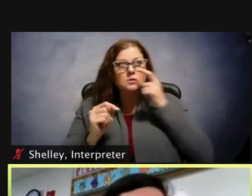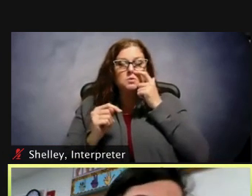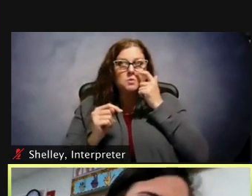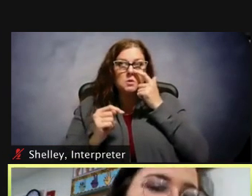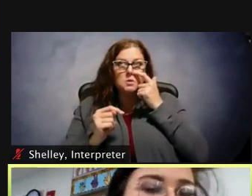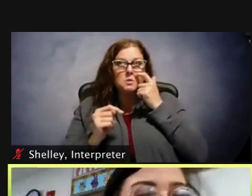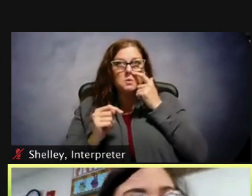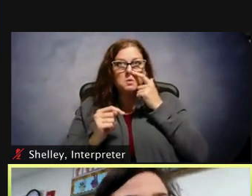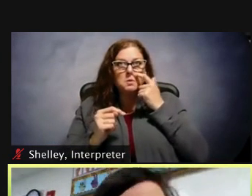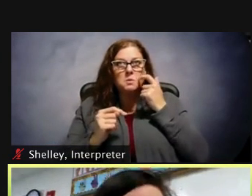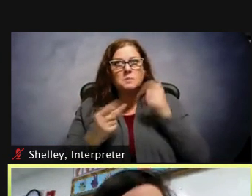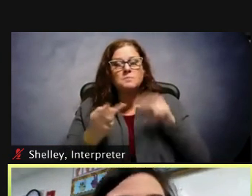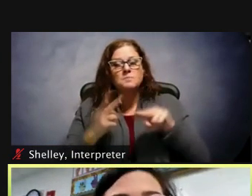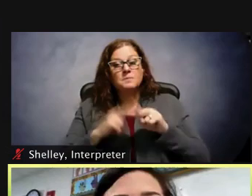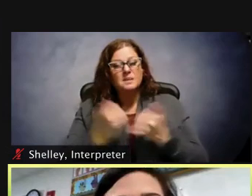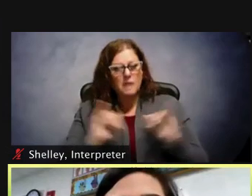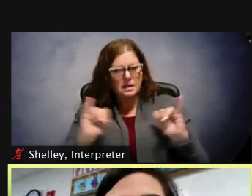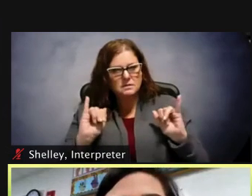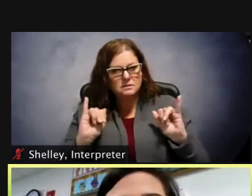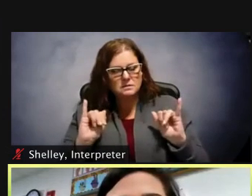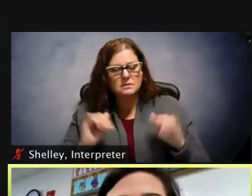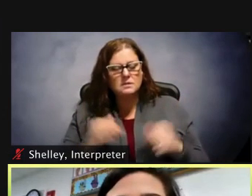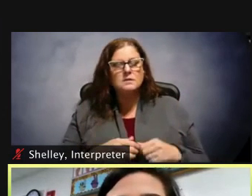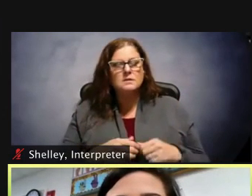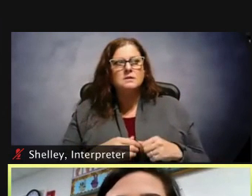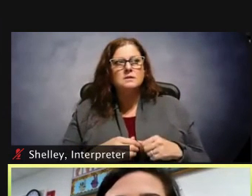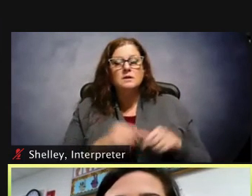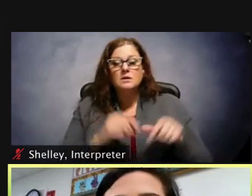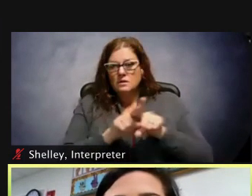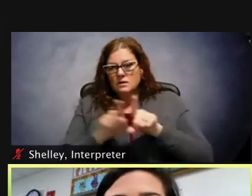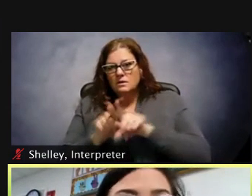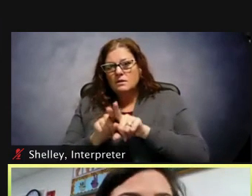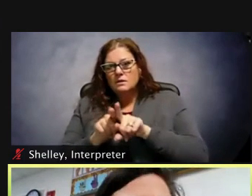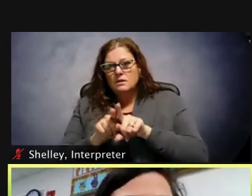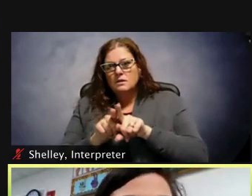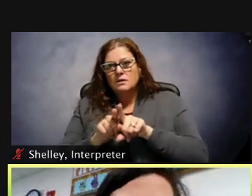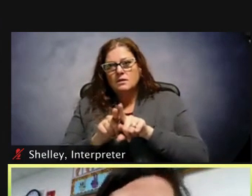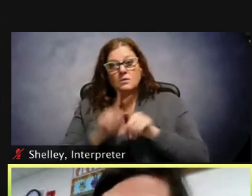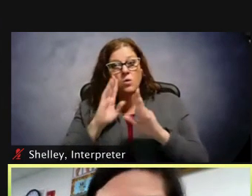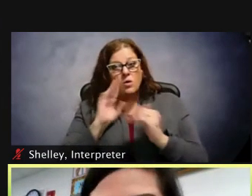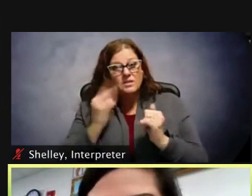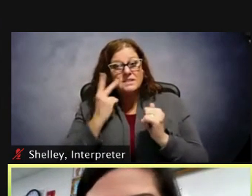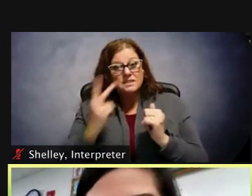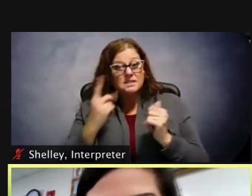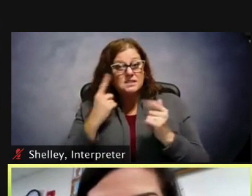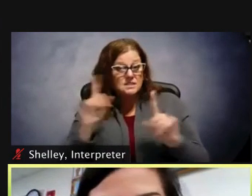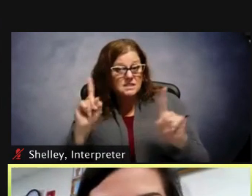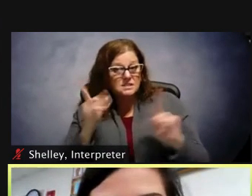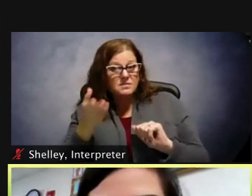increase his independence and hopefully see his success there in that setting.